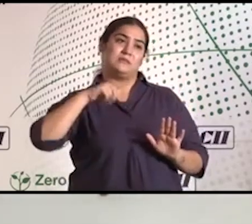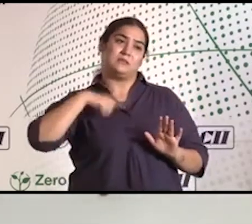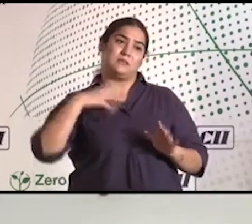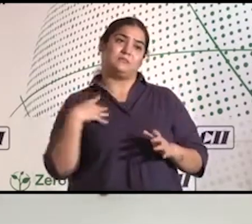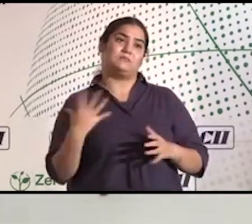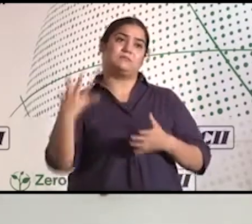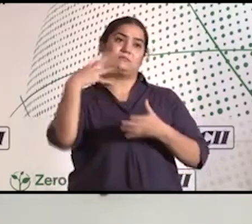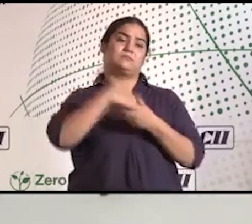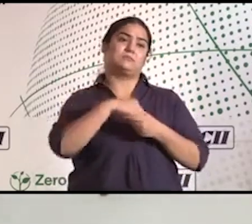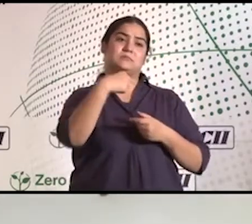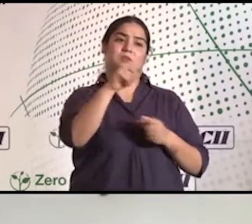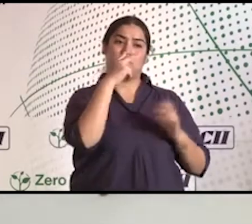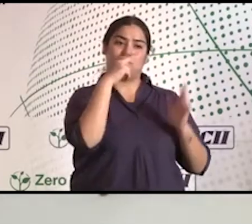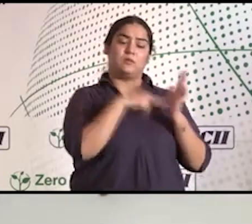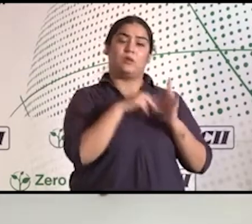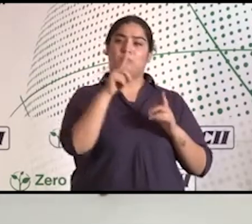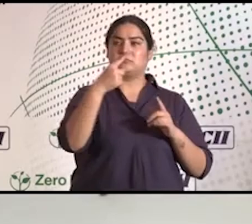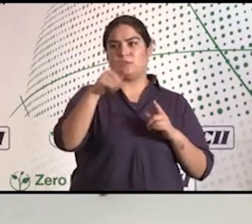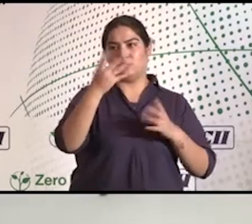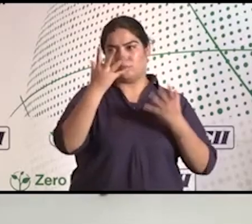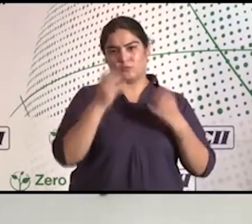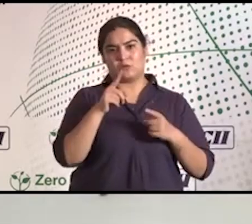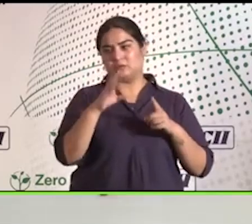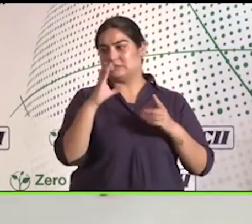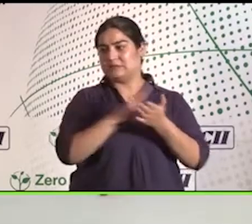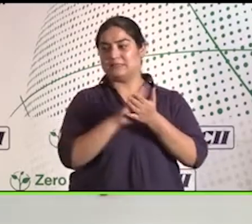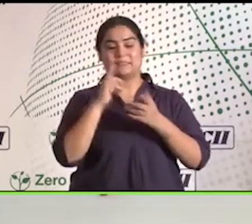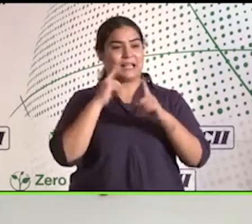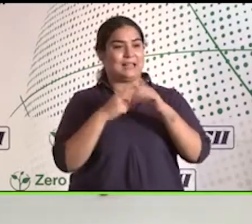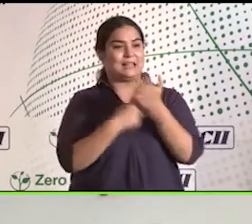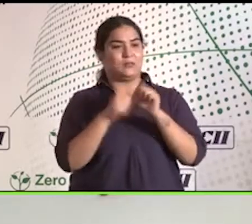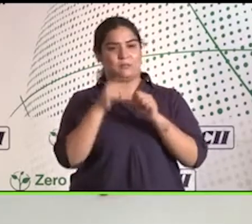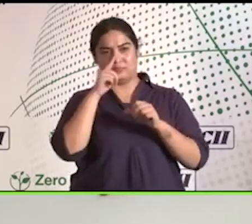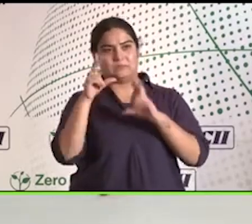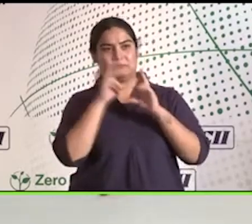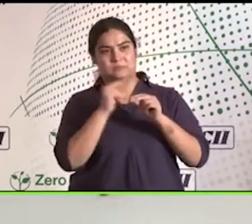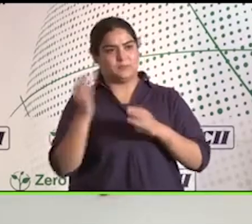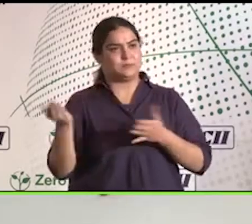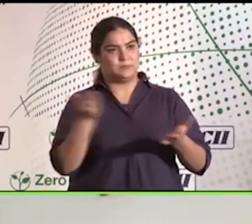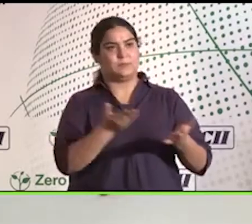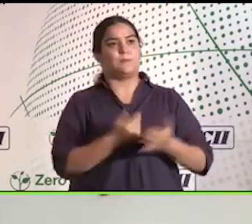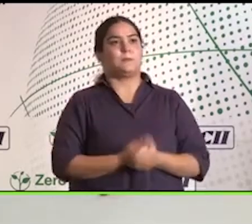And Chitra, would you like to take it over? Absolutely. Am I audible now?